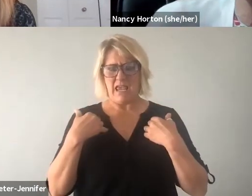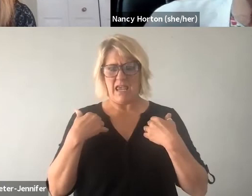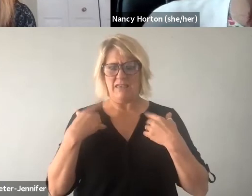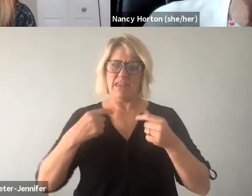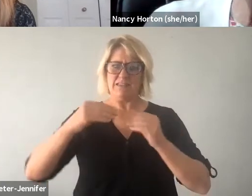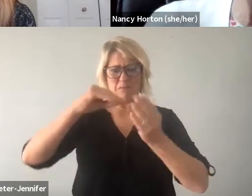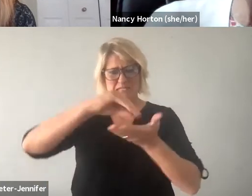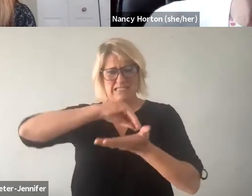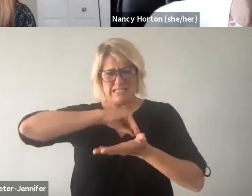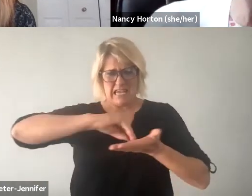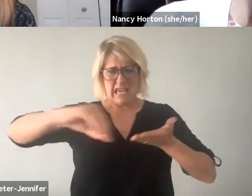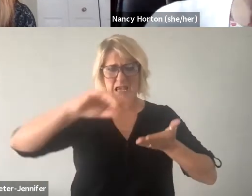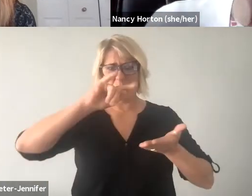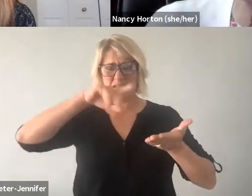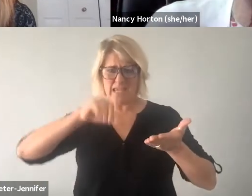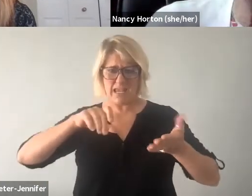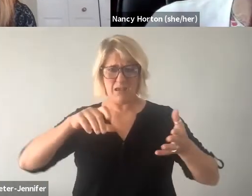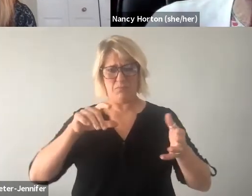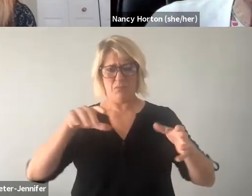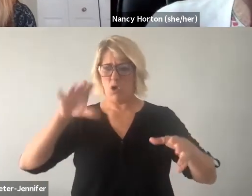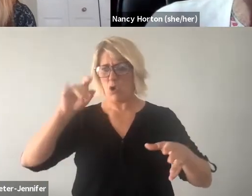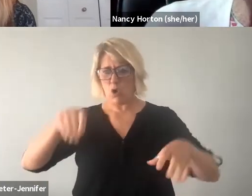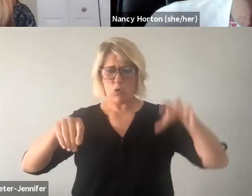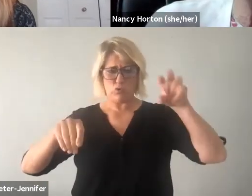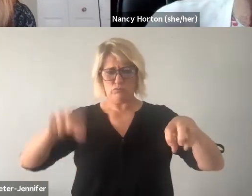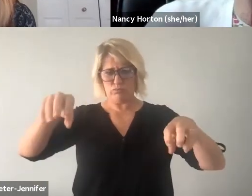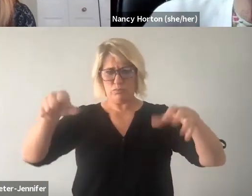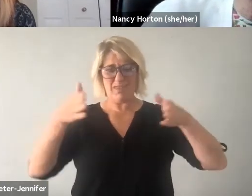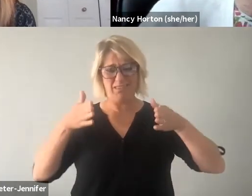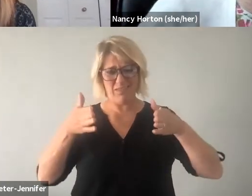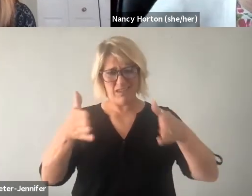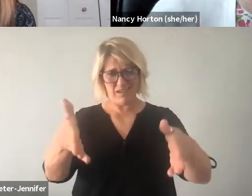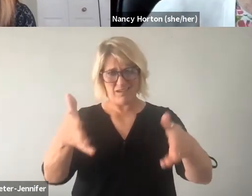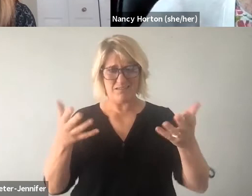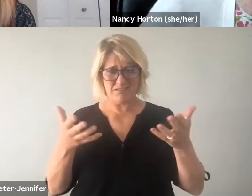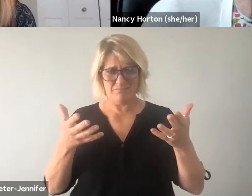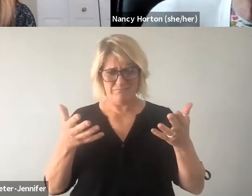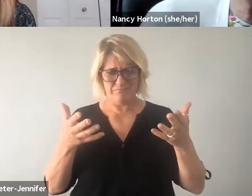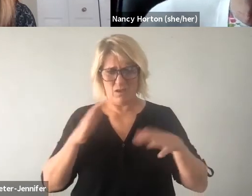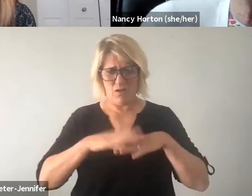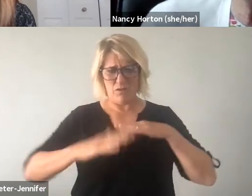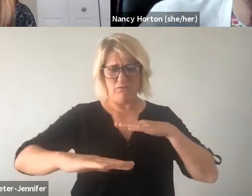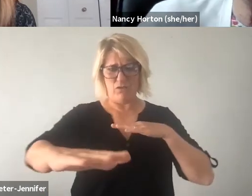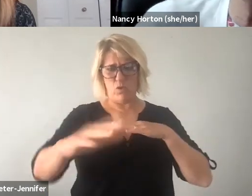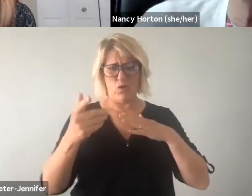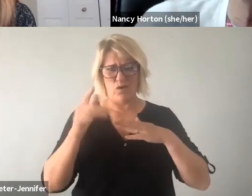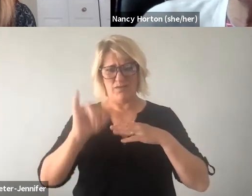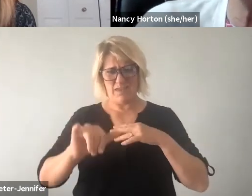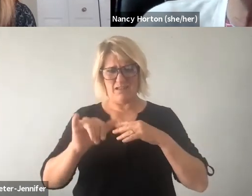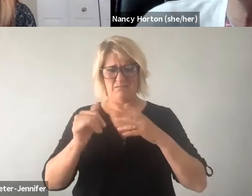serves as a warehouse or something of that nature and may take in some tape